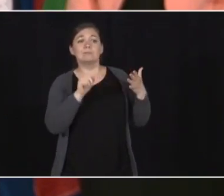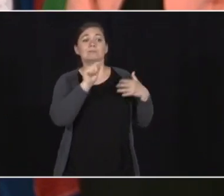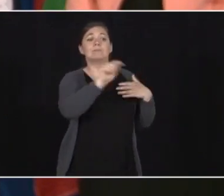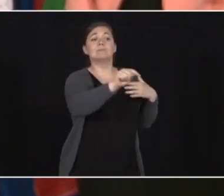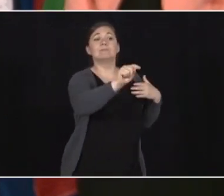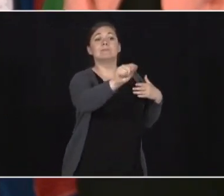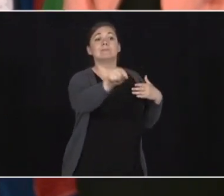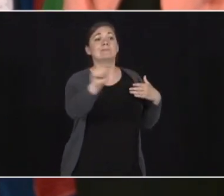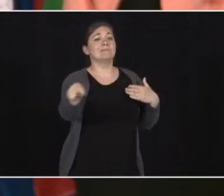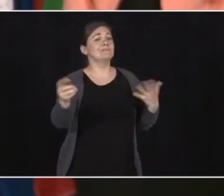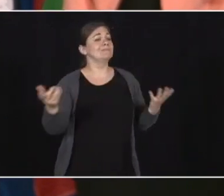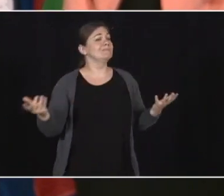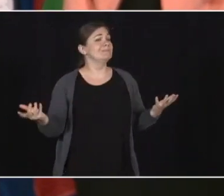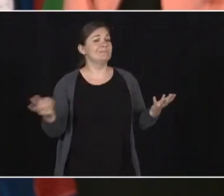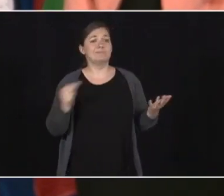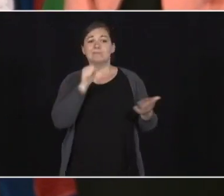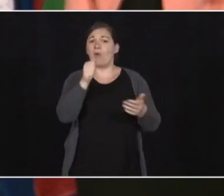not been implemented in these other five homes.